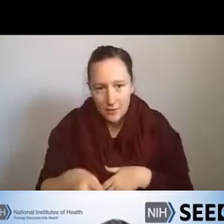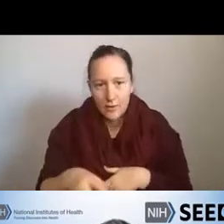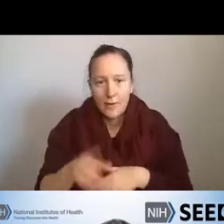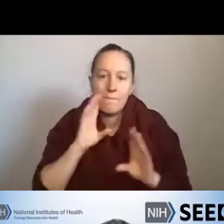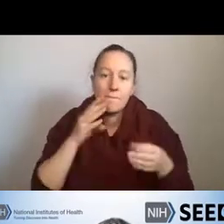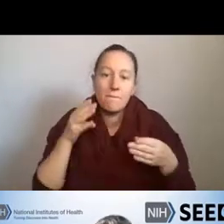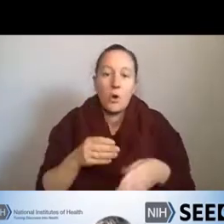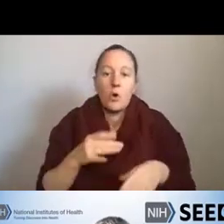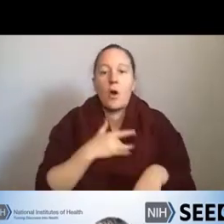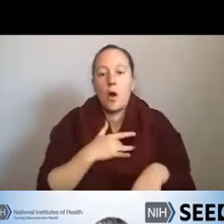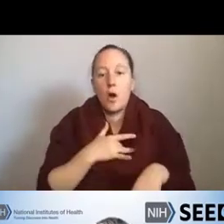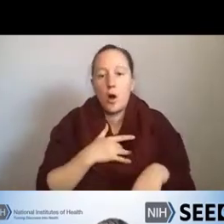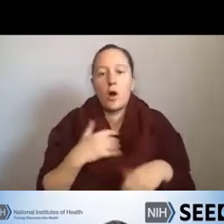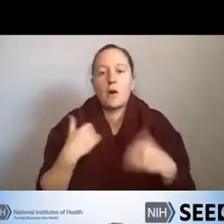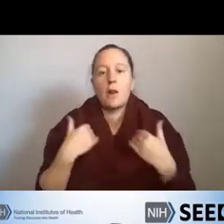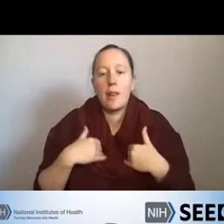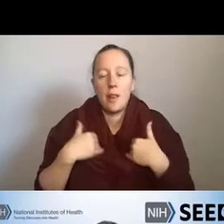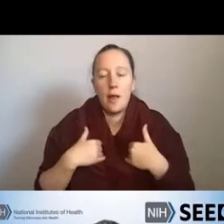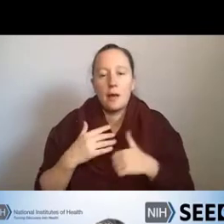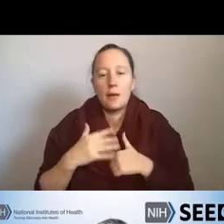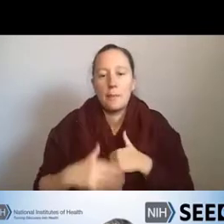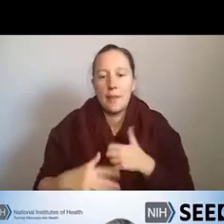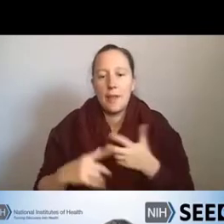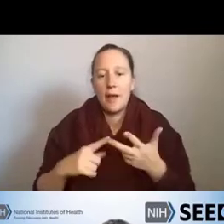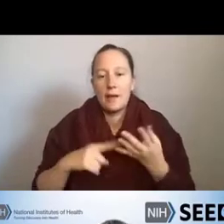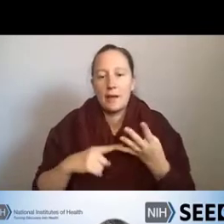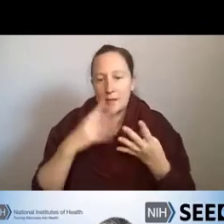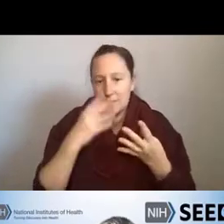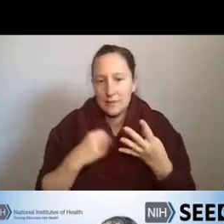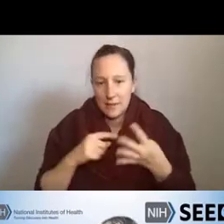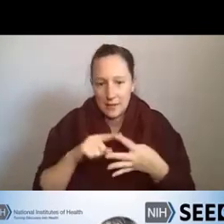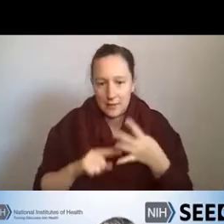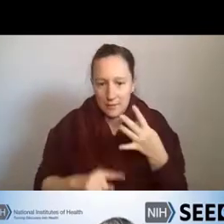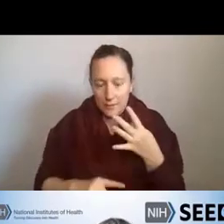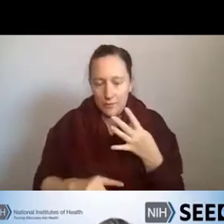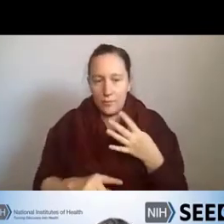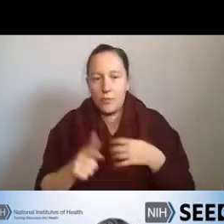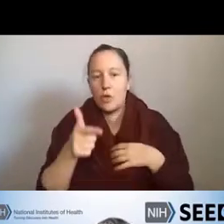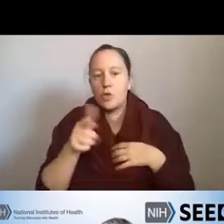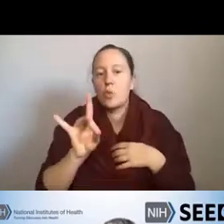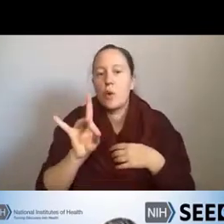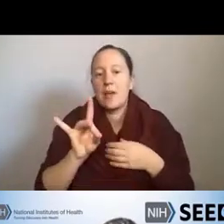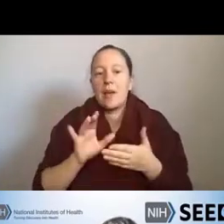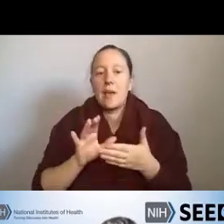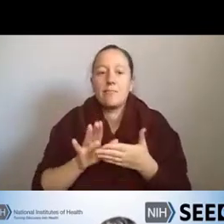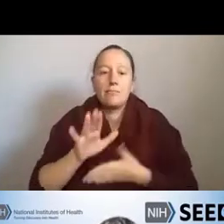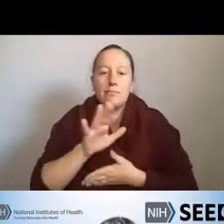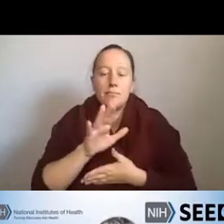and sleep-focused diseases, and so it covers 28 universities in seven states.